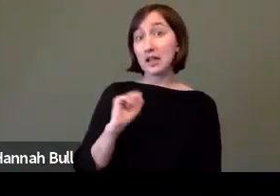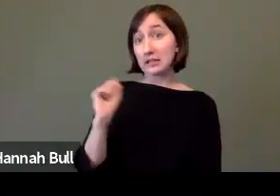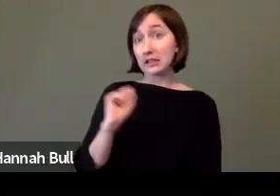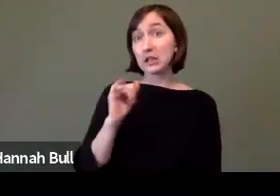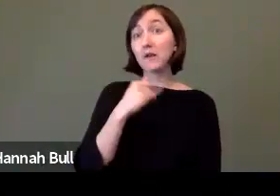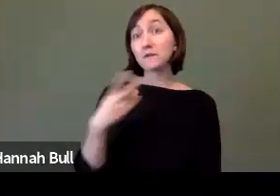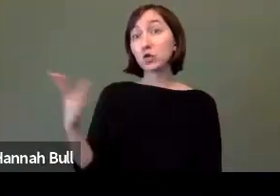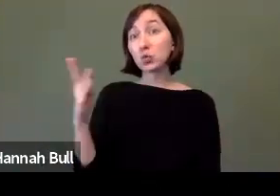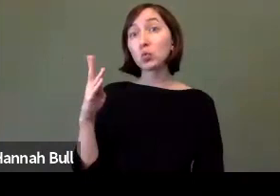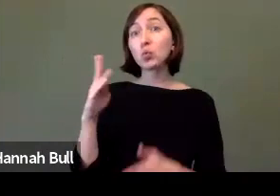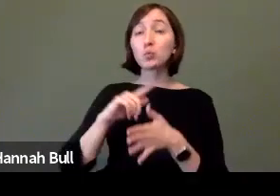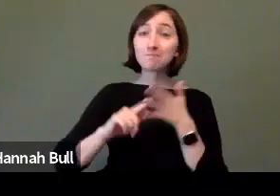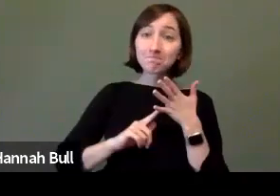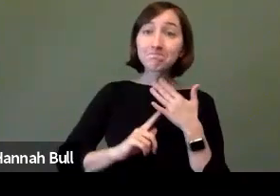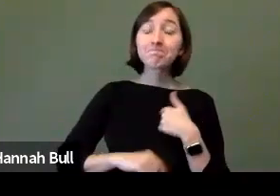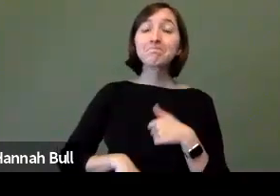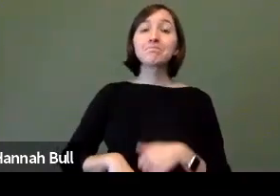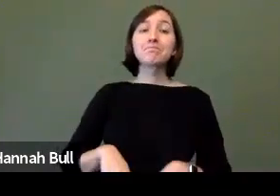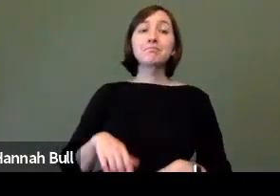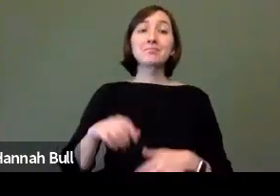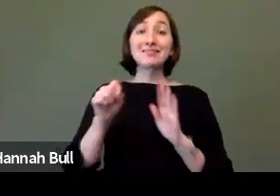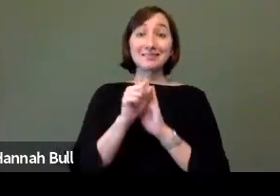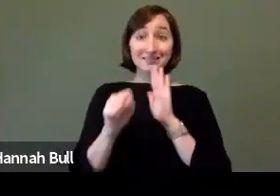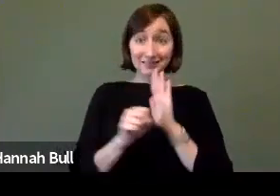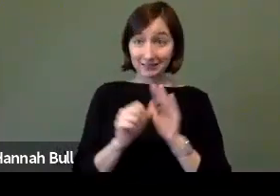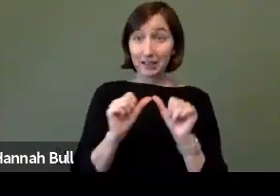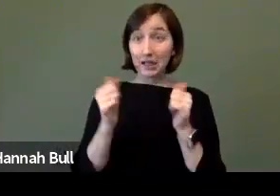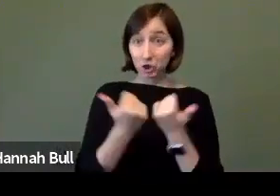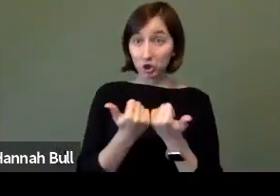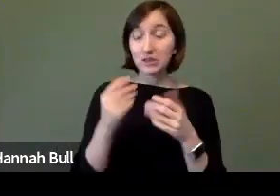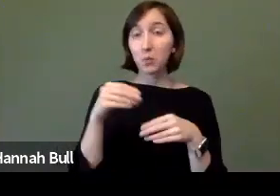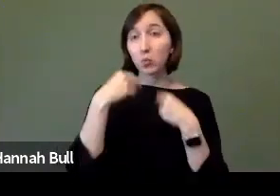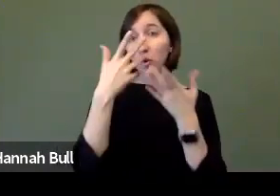are state agencies that provide publicly funded services.